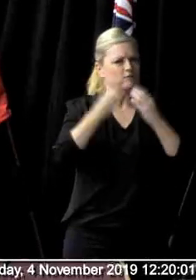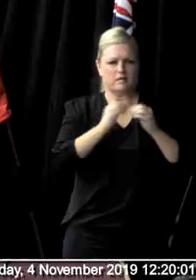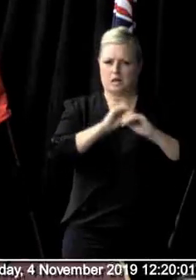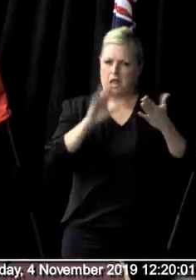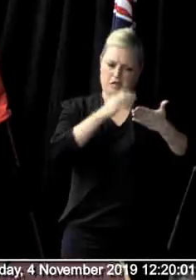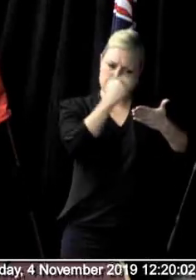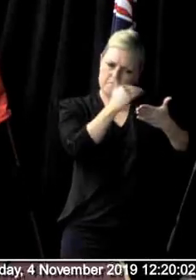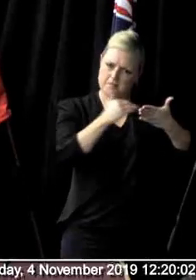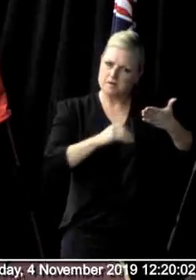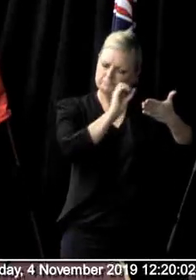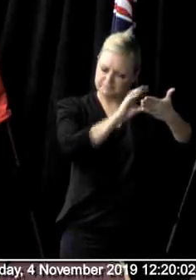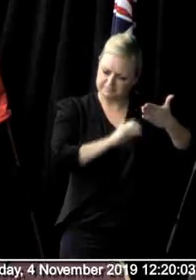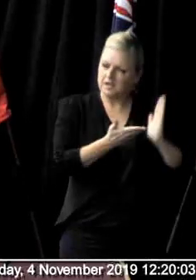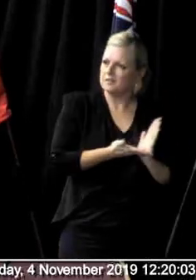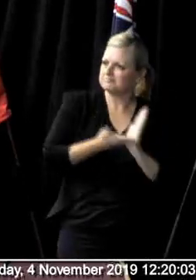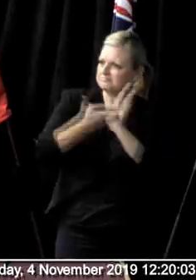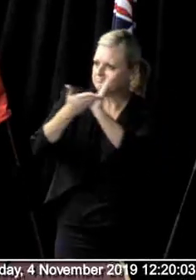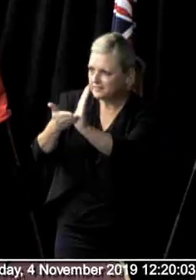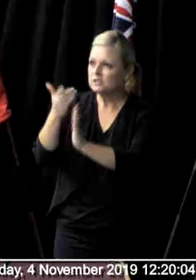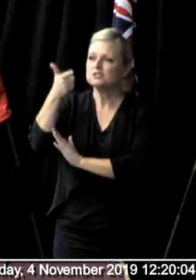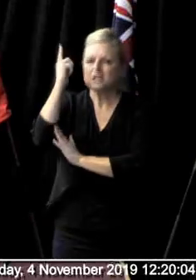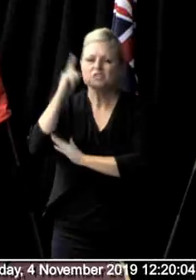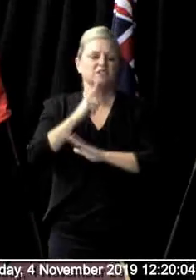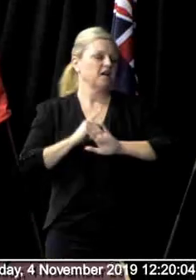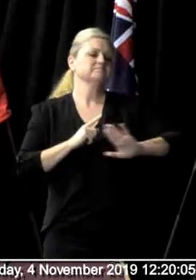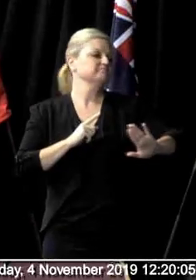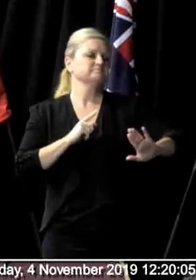She just pushed it back to me and said, “I will do my own research, thanks”,